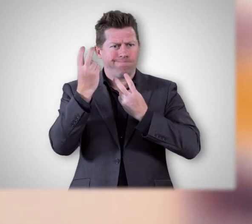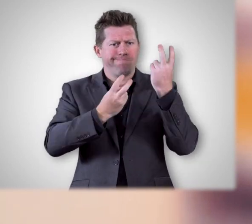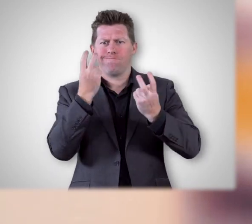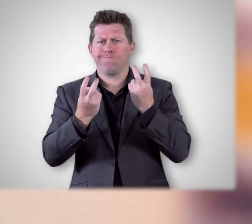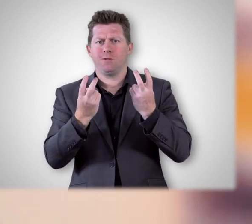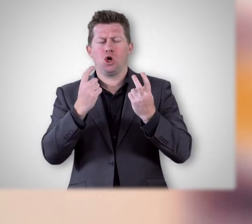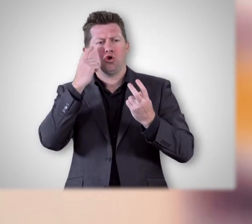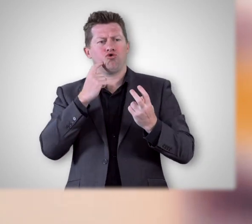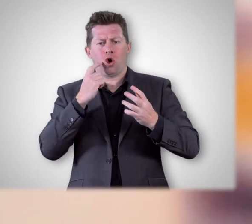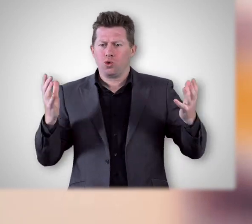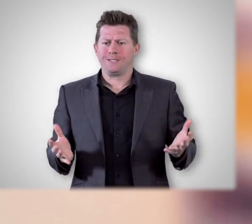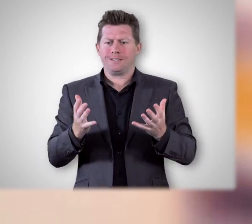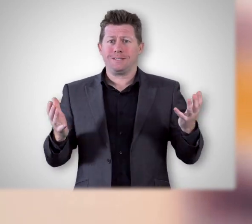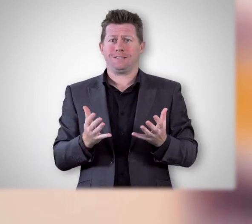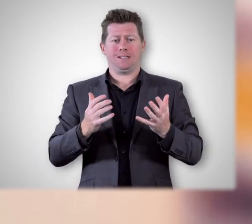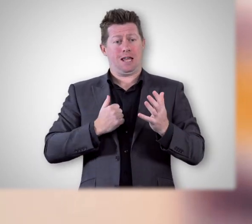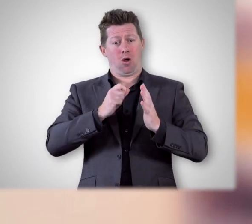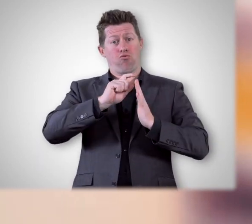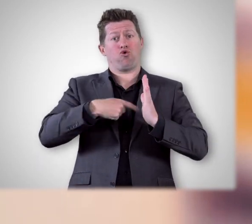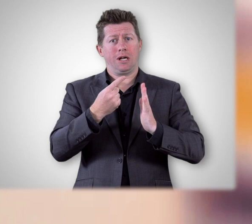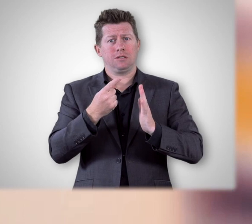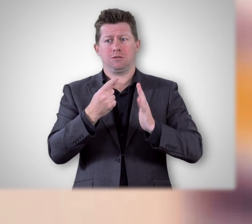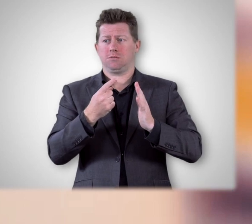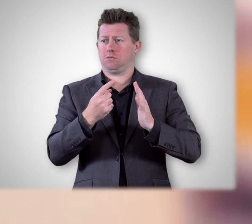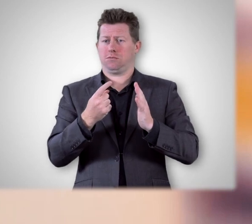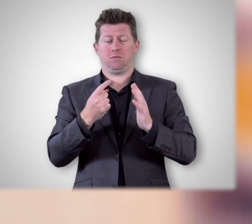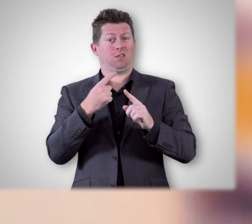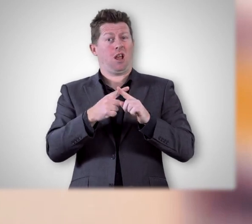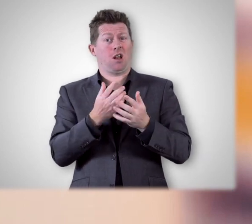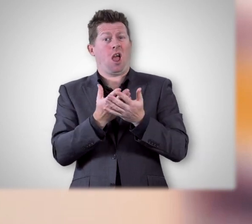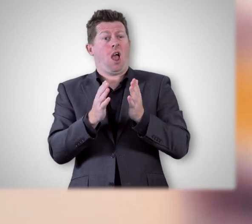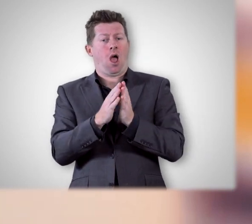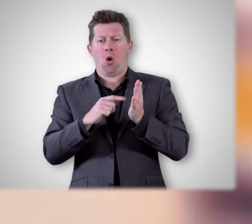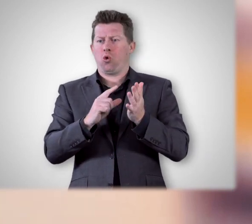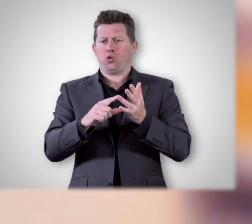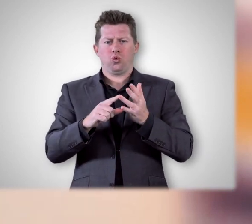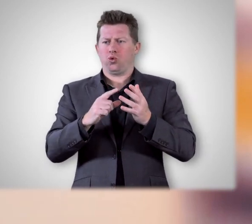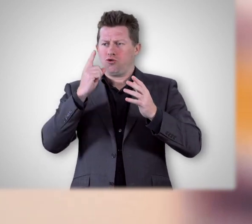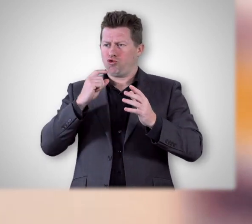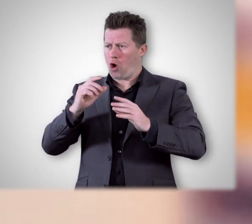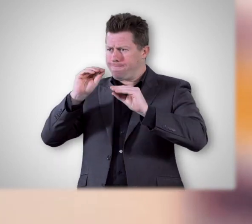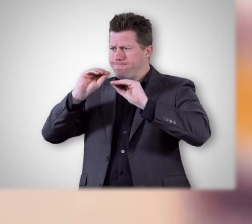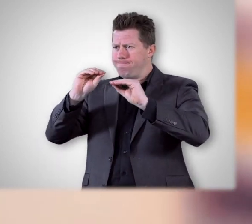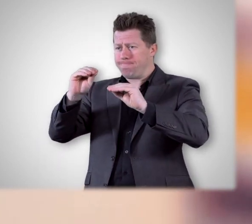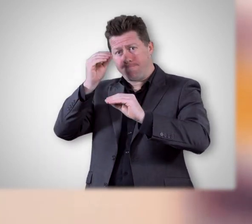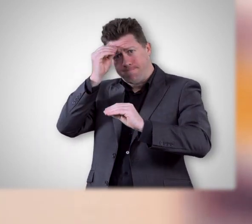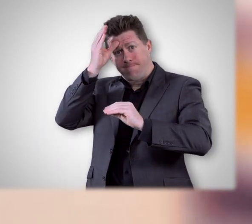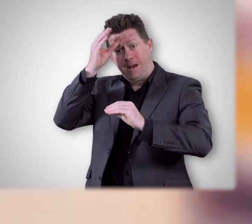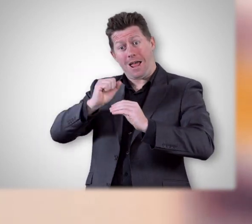on building the visibility of our project, and also looking at how to educate our teachers as to